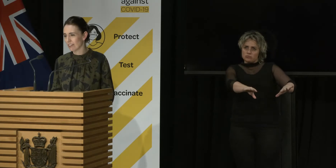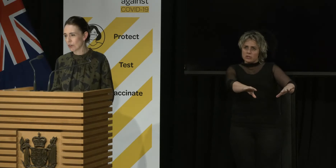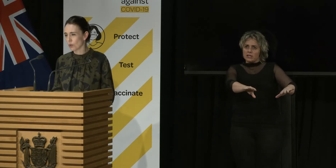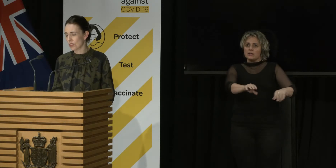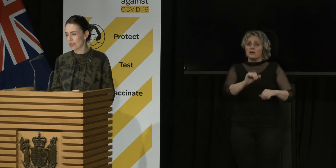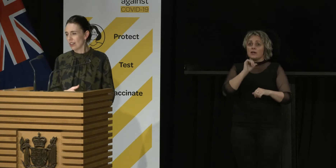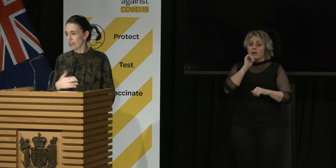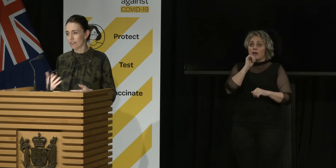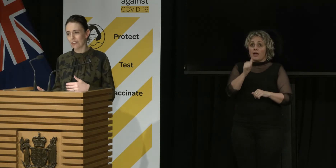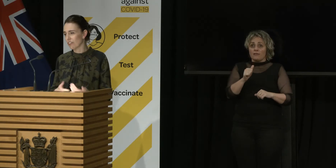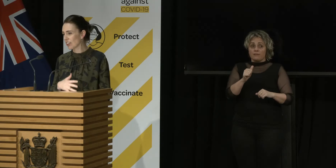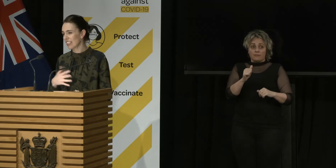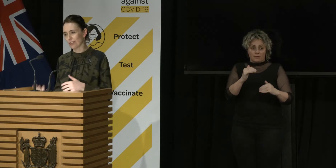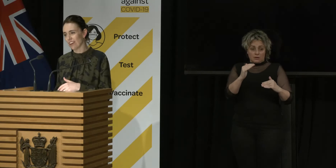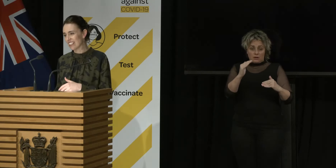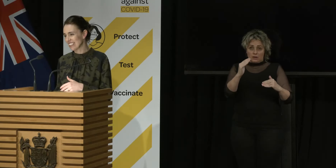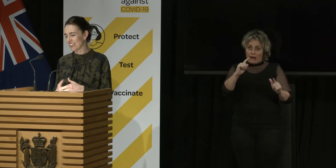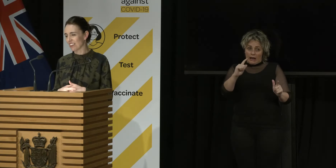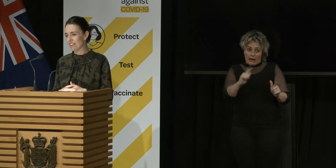us looking at the levels of vaccination but also the status